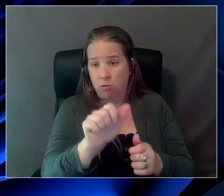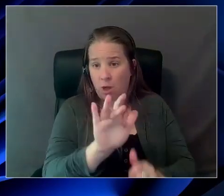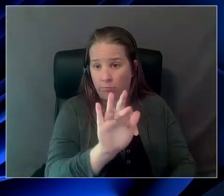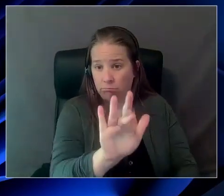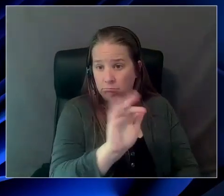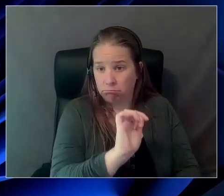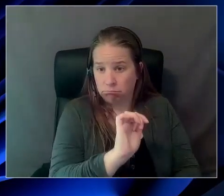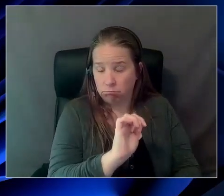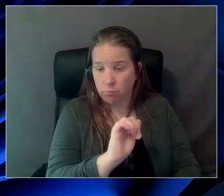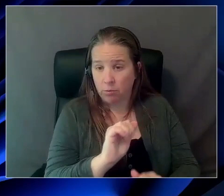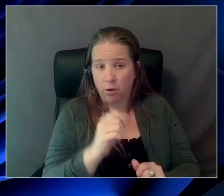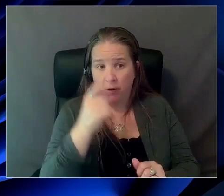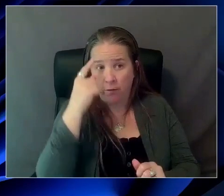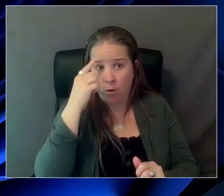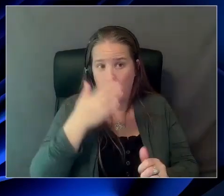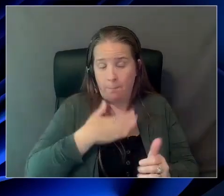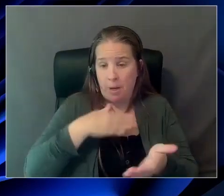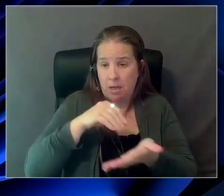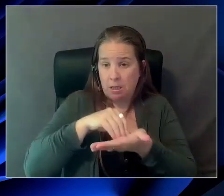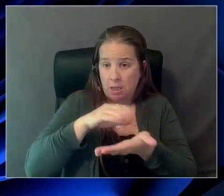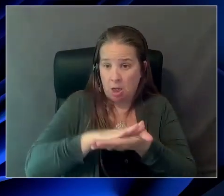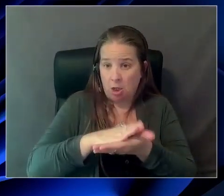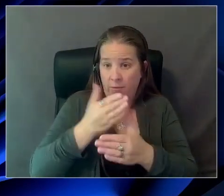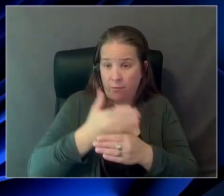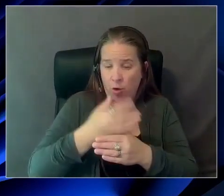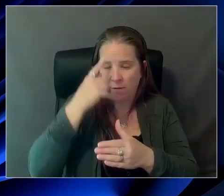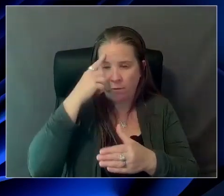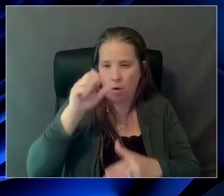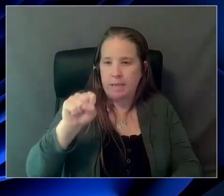within the document folder to create a sub folder